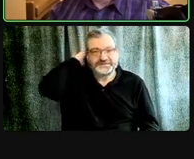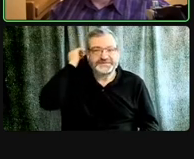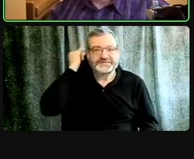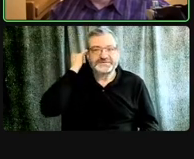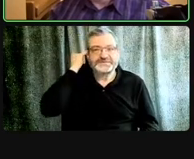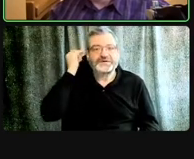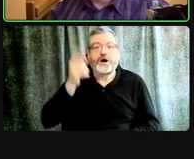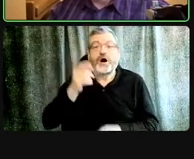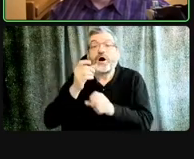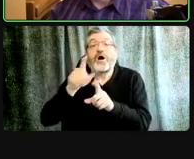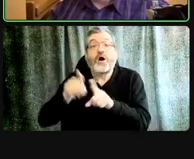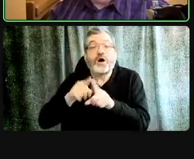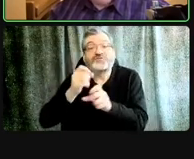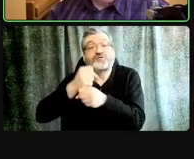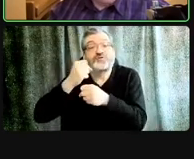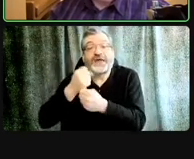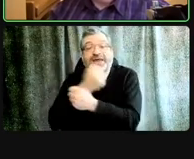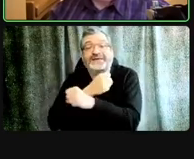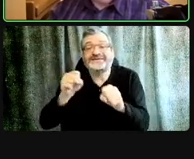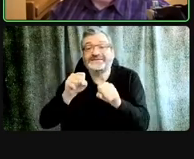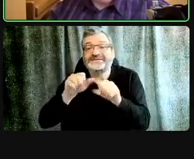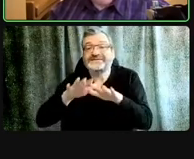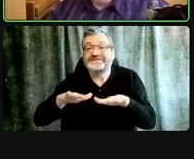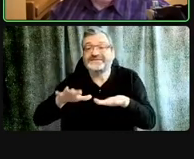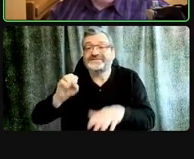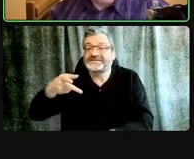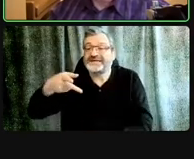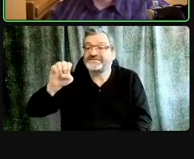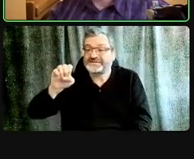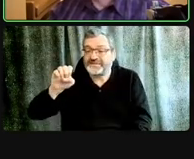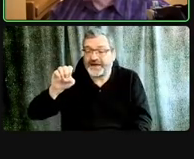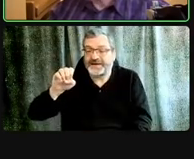space in museums, people need a safe space to go and sit and reflect and get away